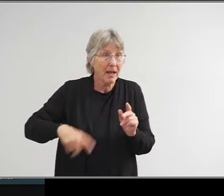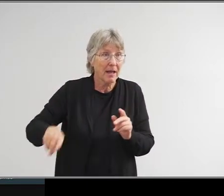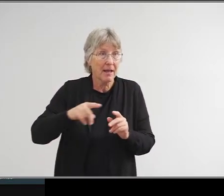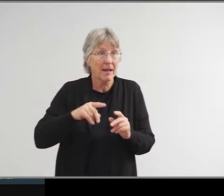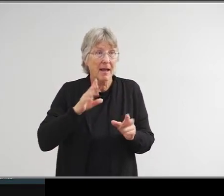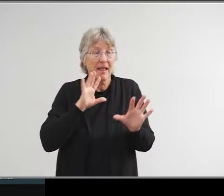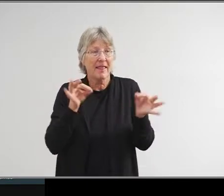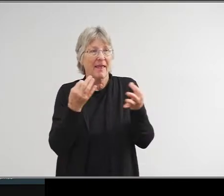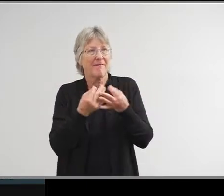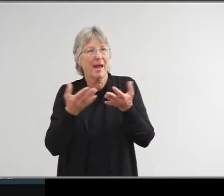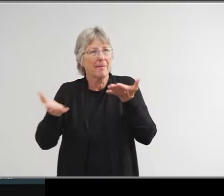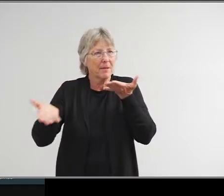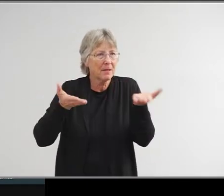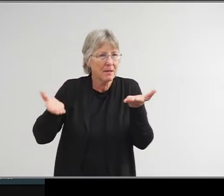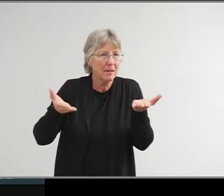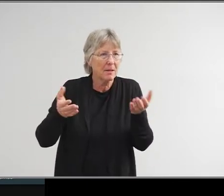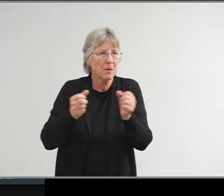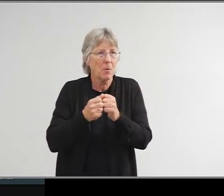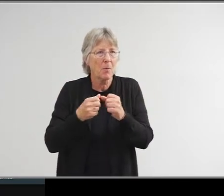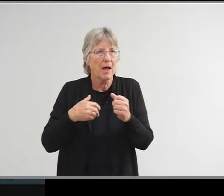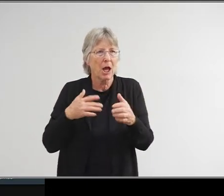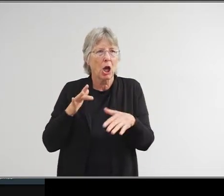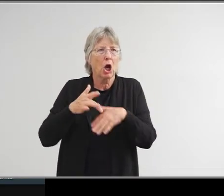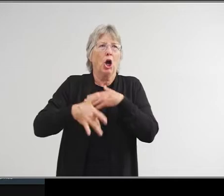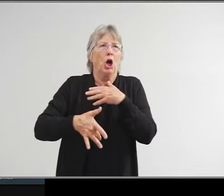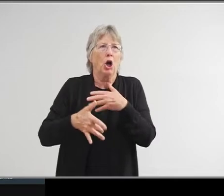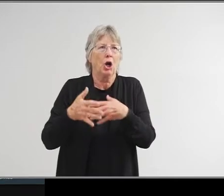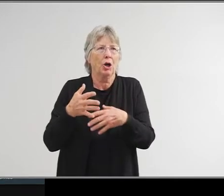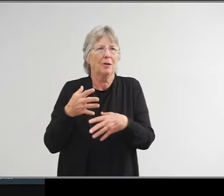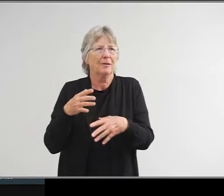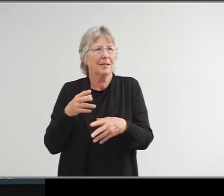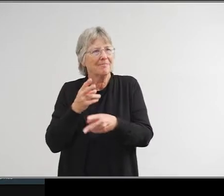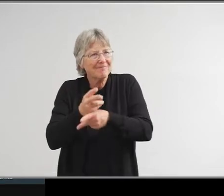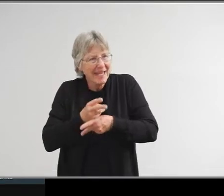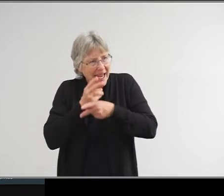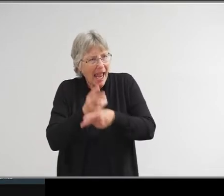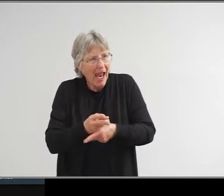through our early care and education efforts are providing